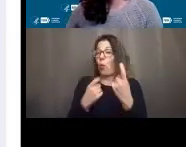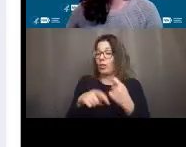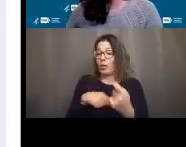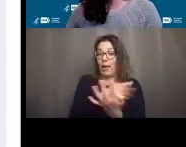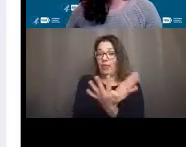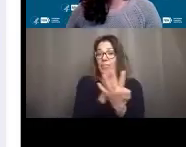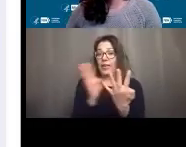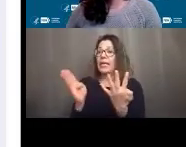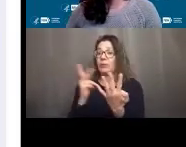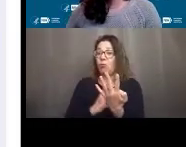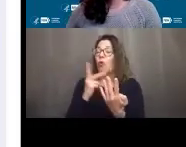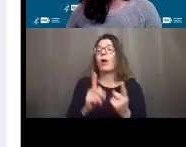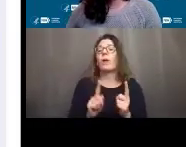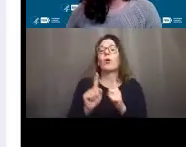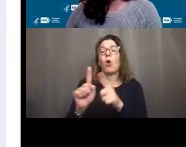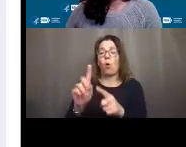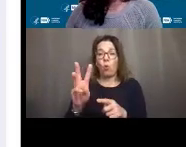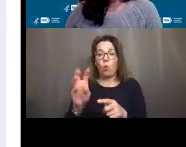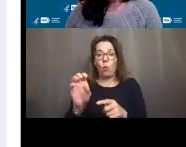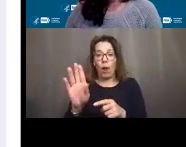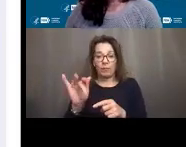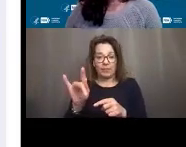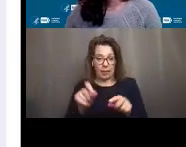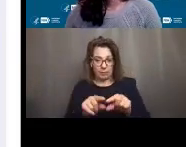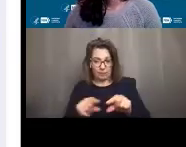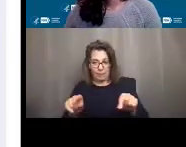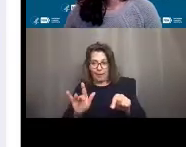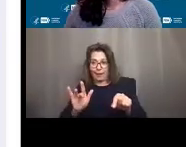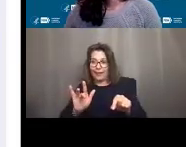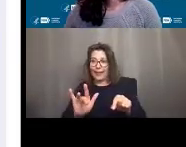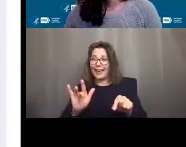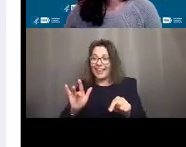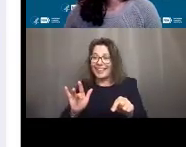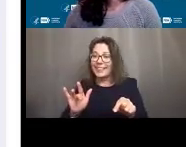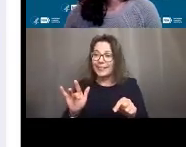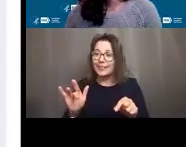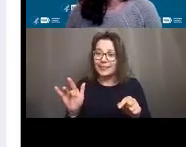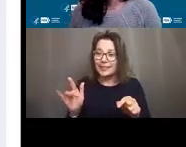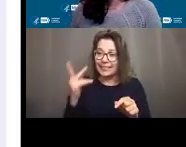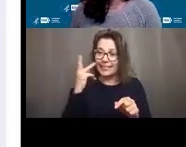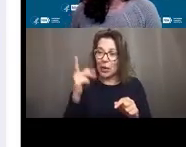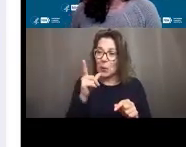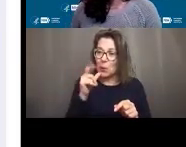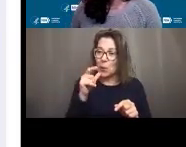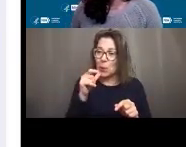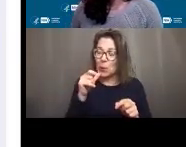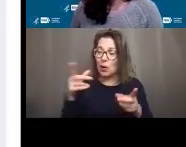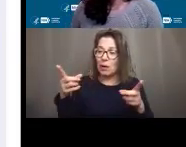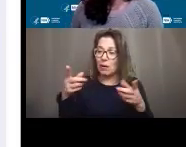So the link on the bottom of this slide, and the slides are available, it has these specific contacts